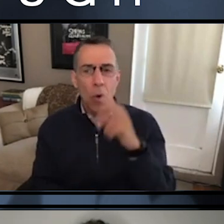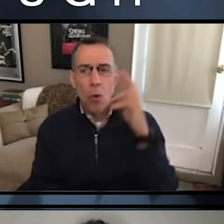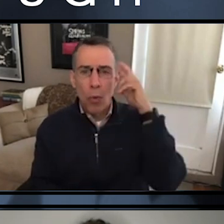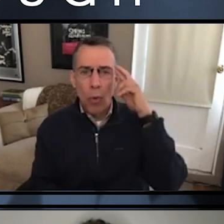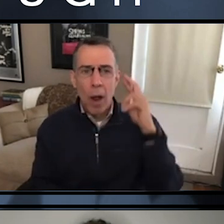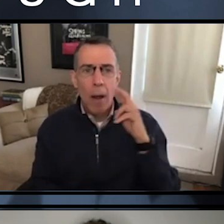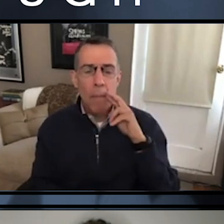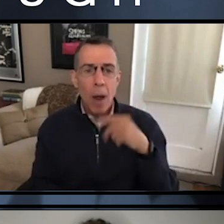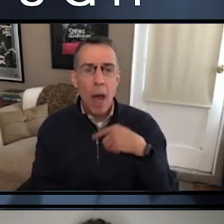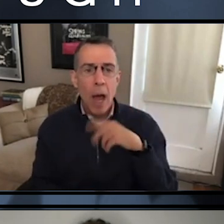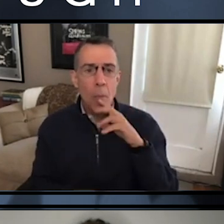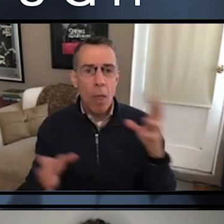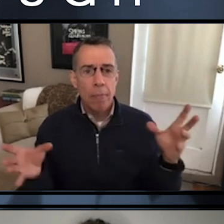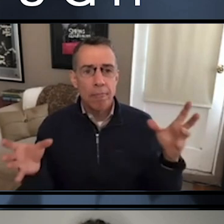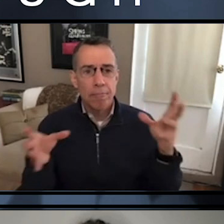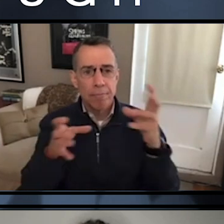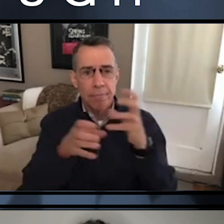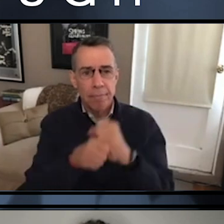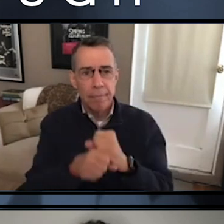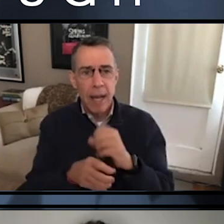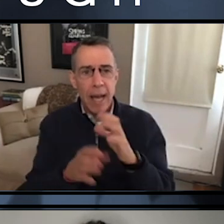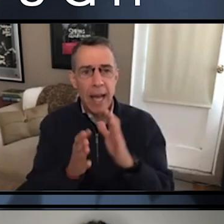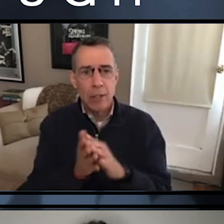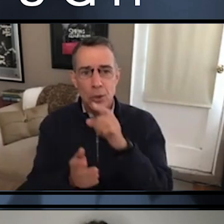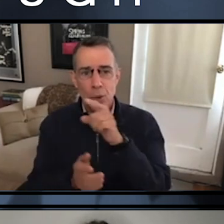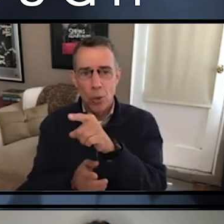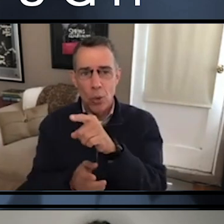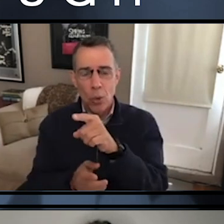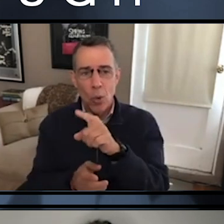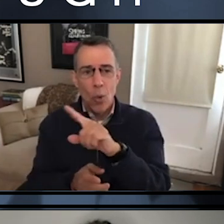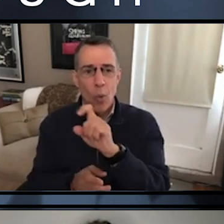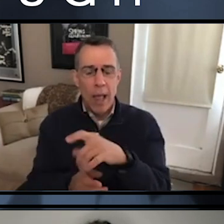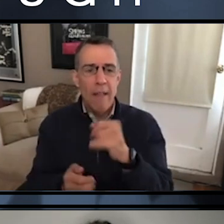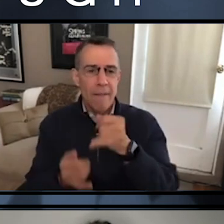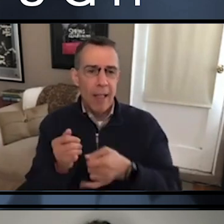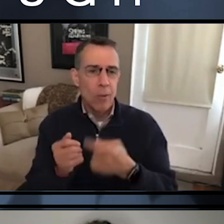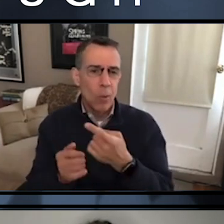going to wind this down by asking you a question. This is a question, that I